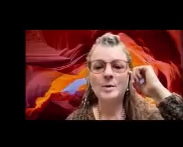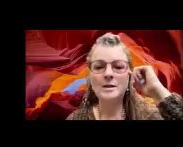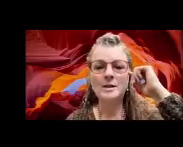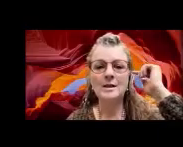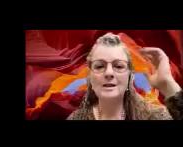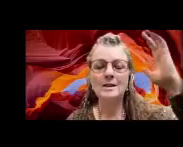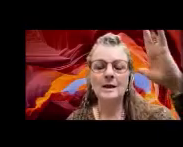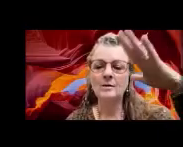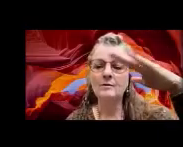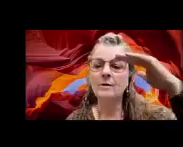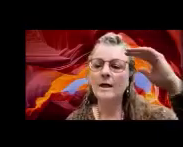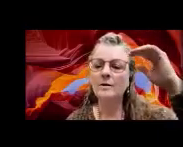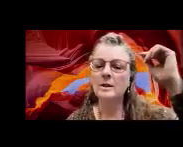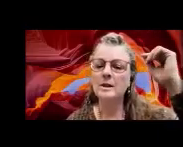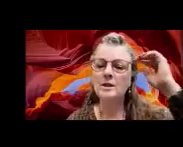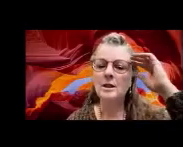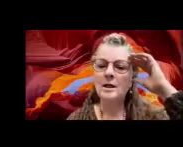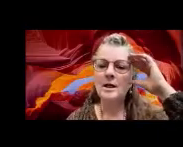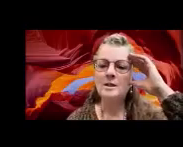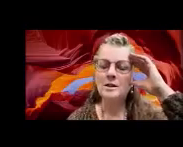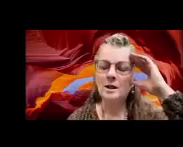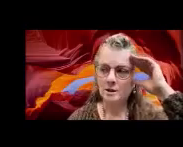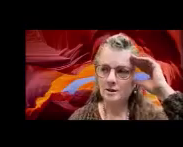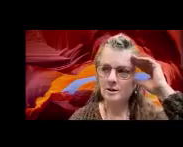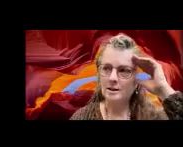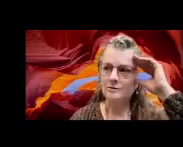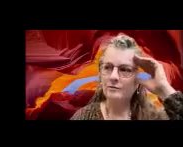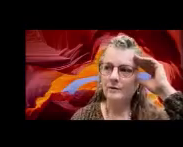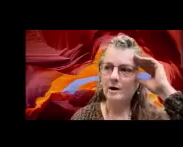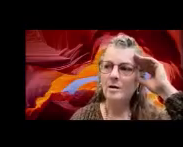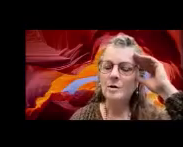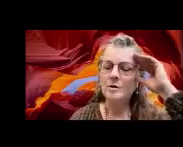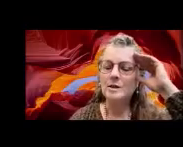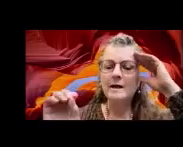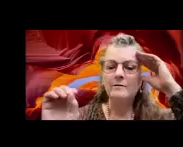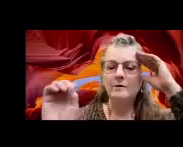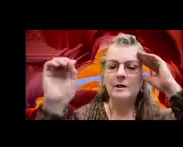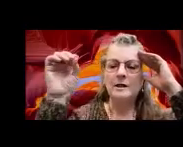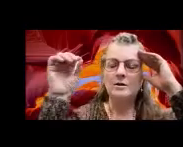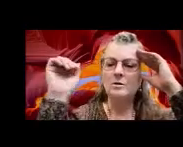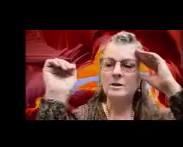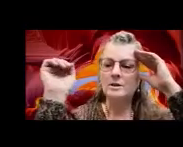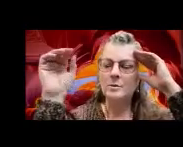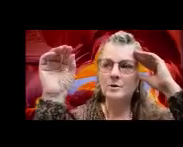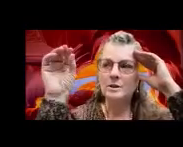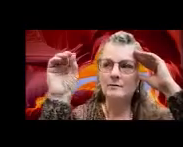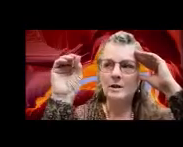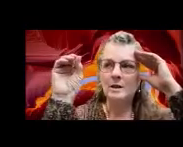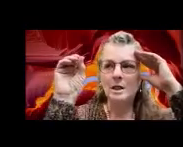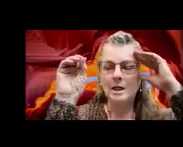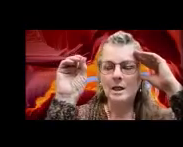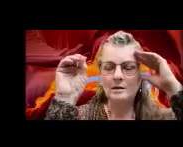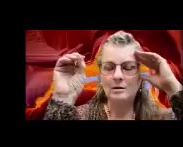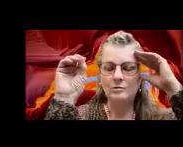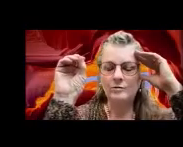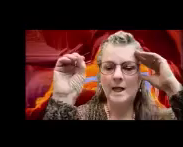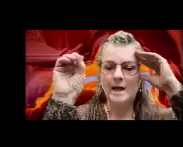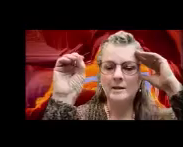Prosody, the sound of her language. It's not just it's almost never in a girl, it's almost never the mechanical flat